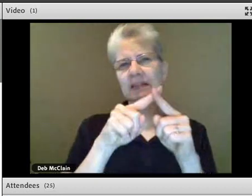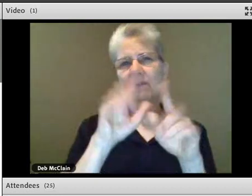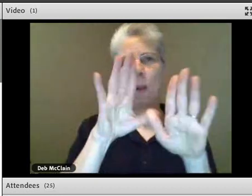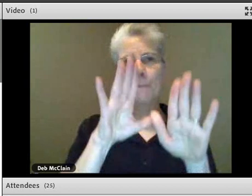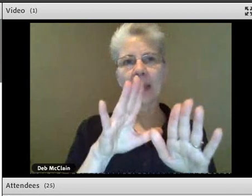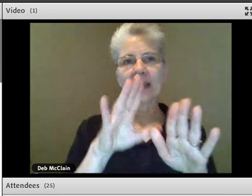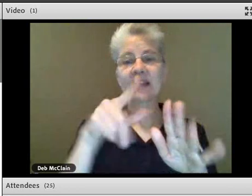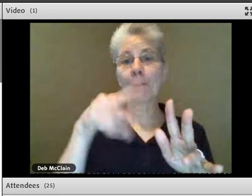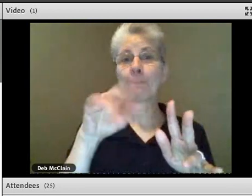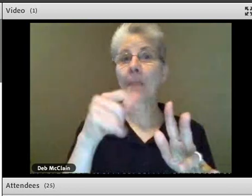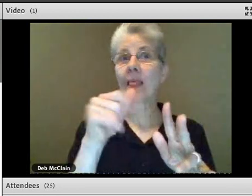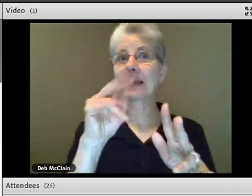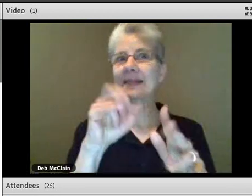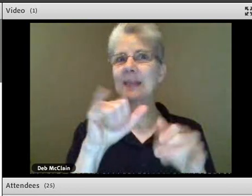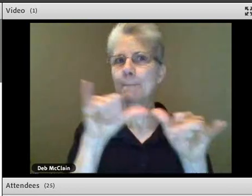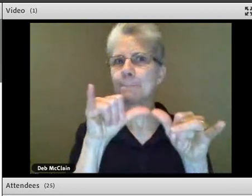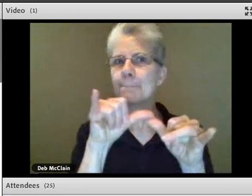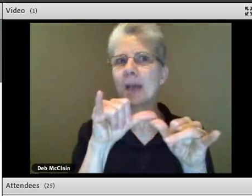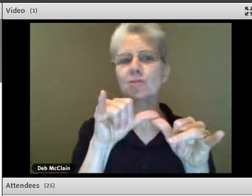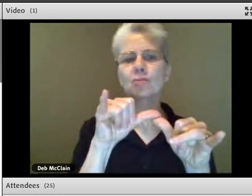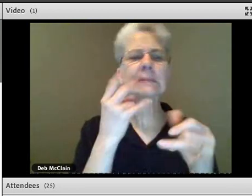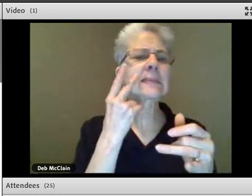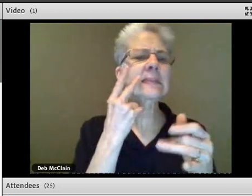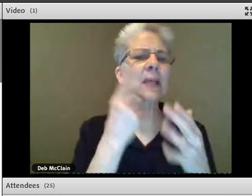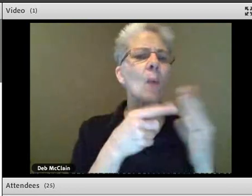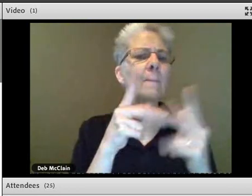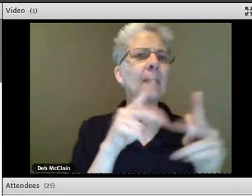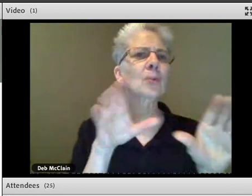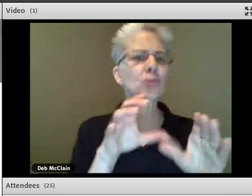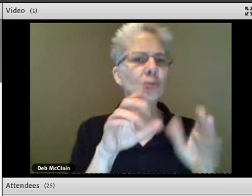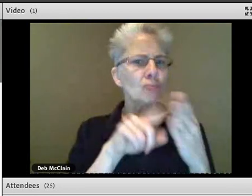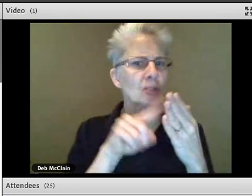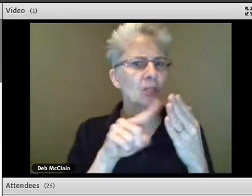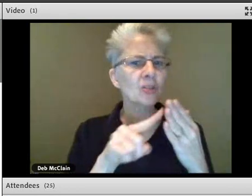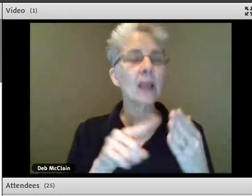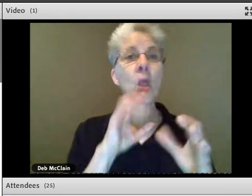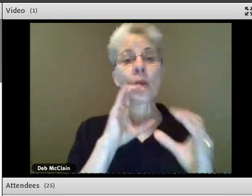that help measure and track what people do. Communication channels -- we want to make sure